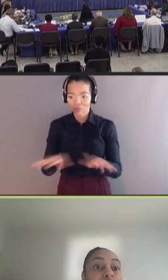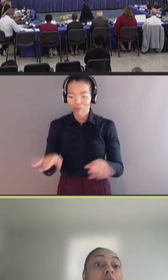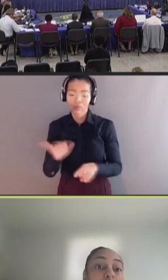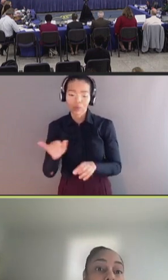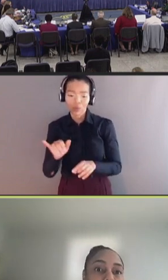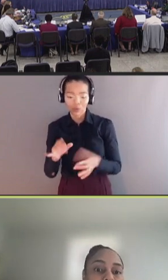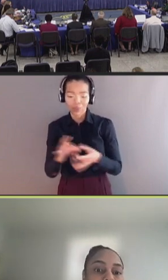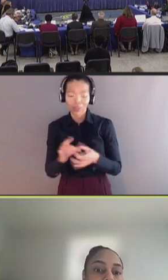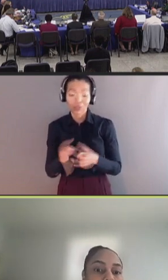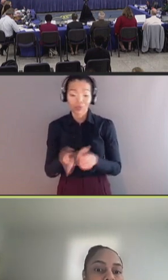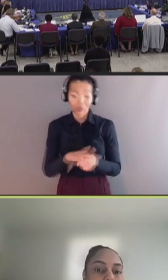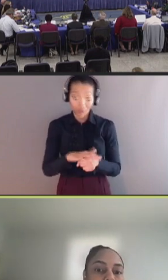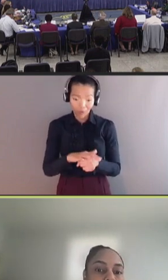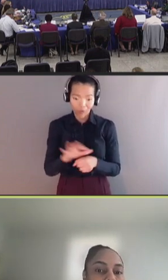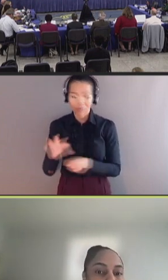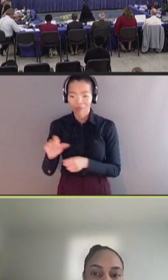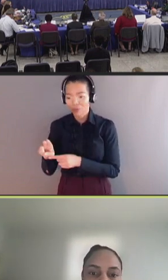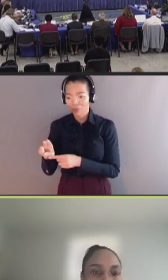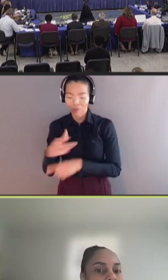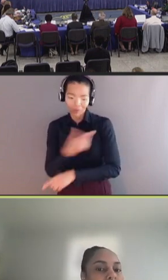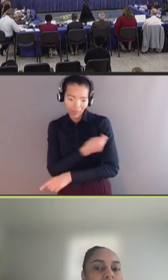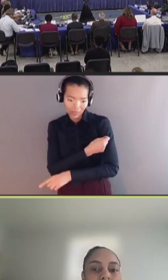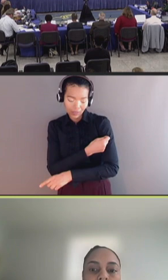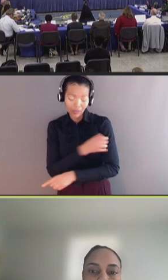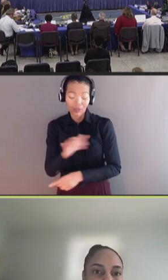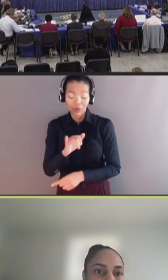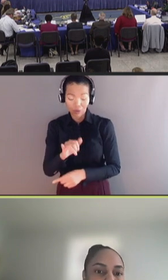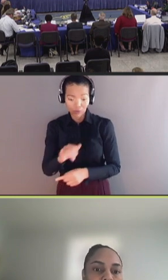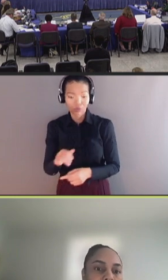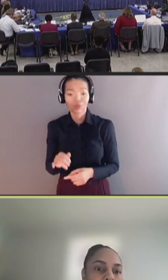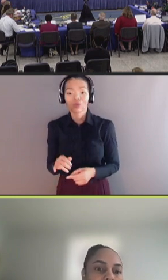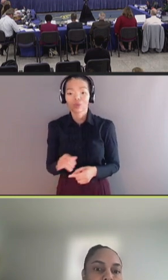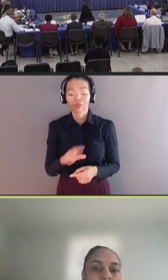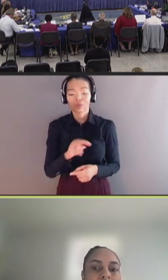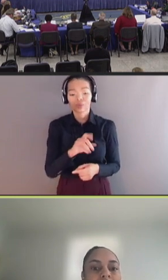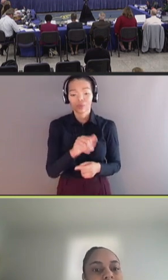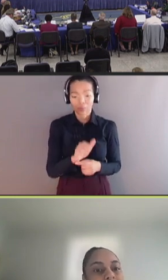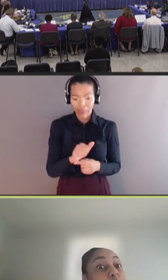This will also be accompanied by earned media coverage healthcare provider engagement and